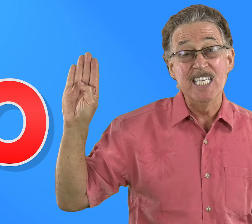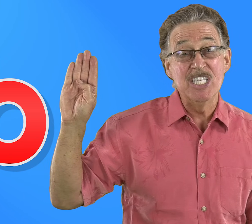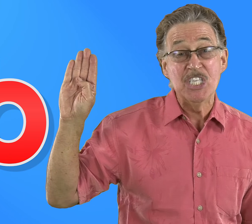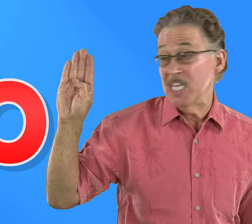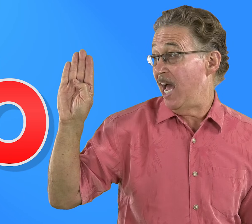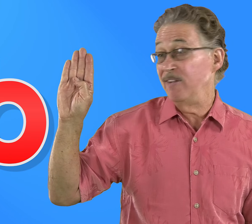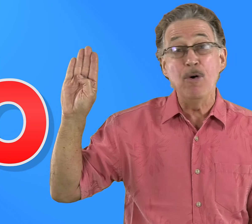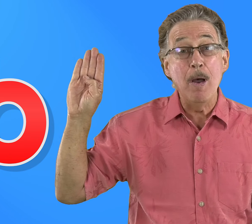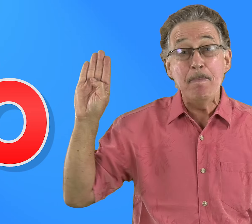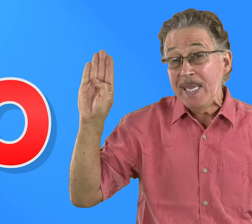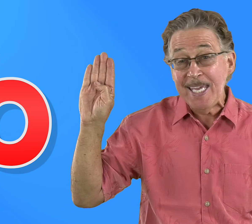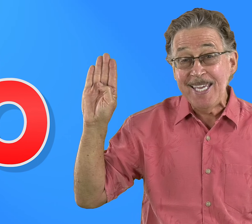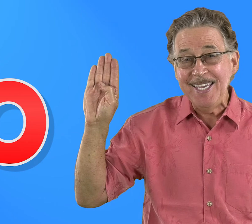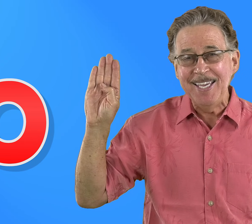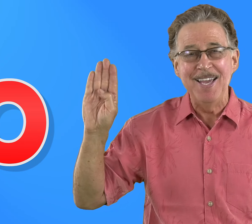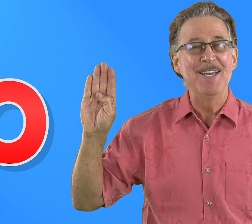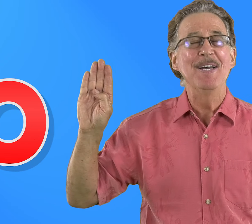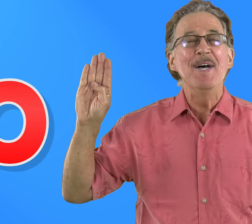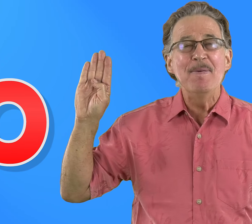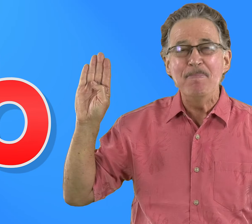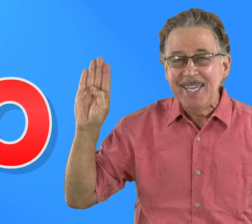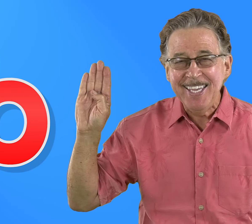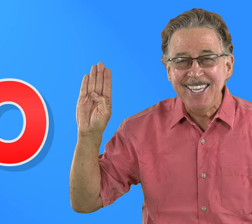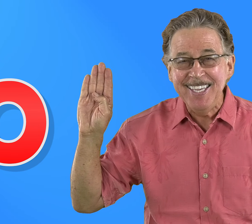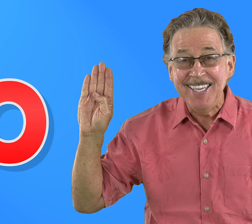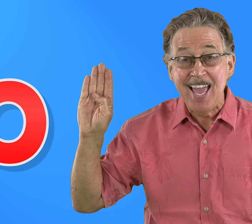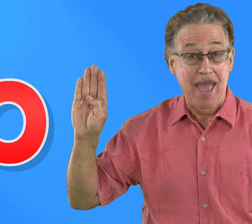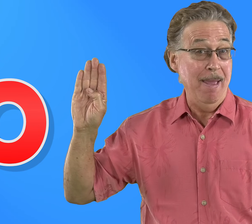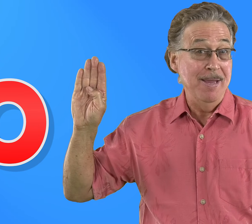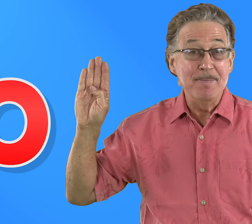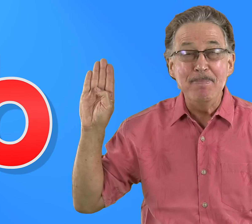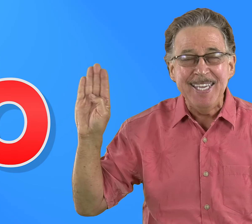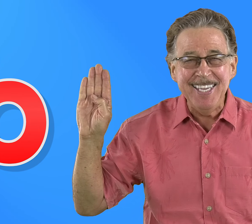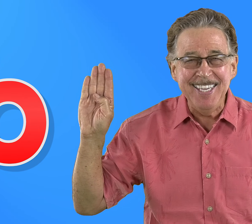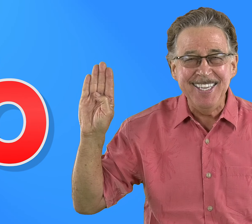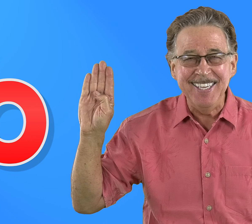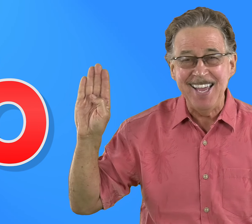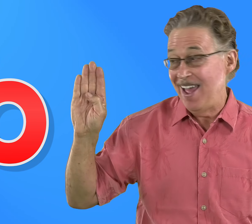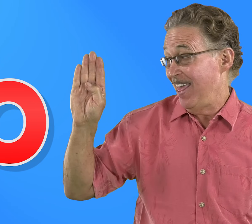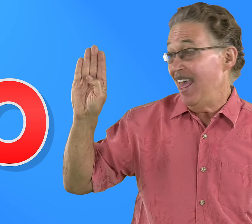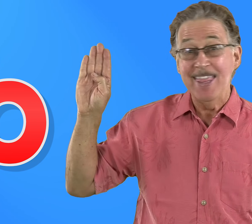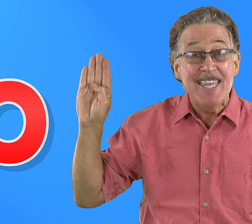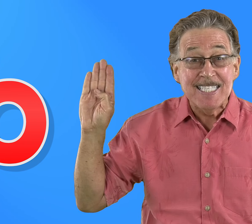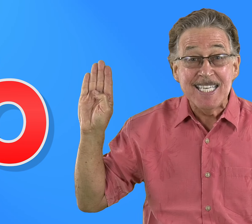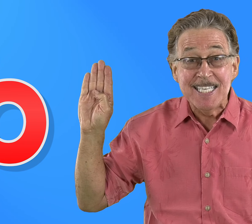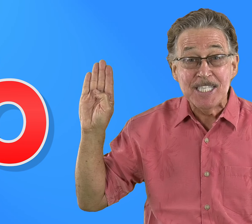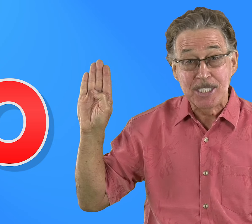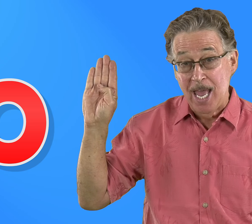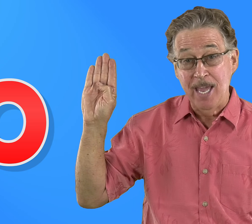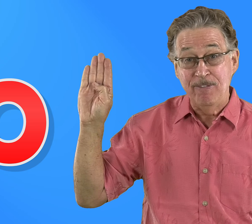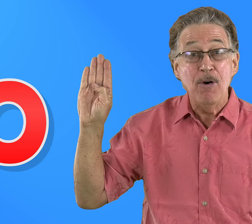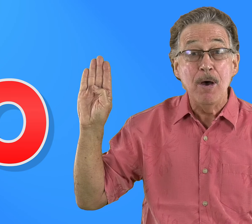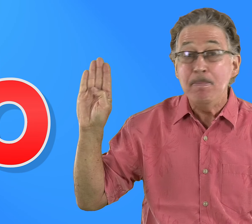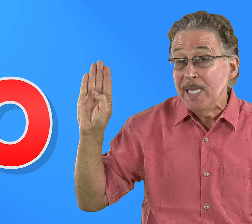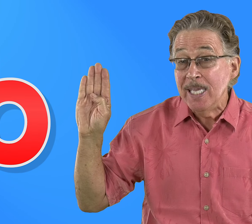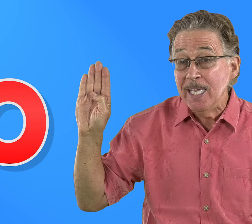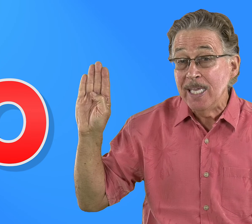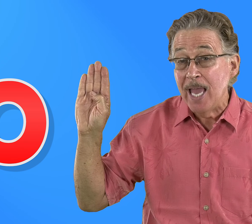This is the sign for Bb, Bb, Bb This is the sign for Bb